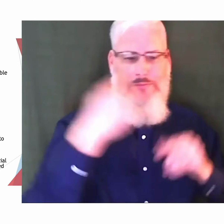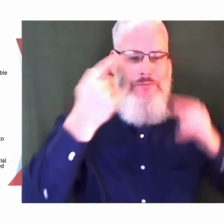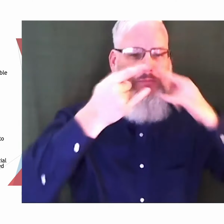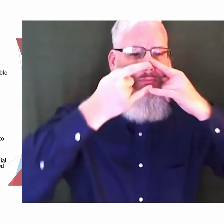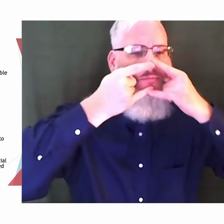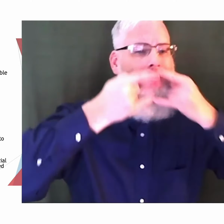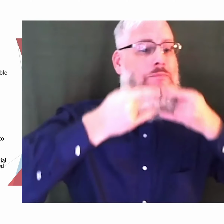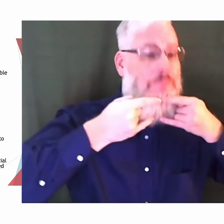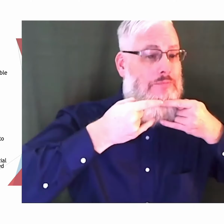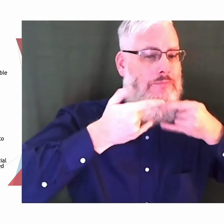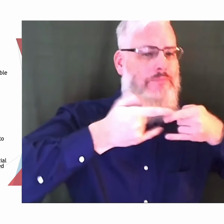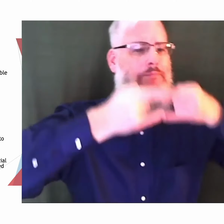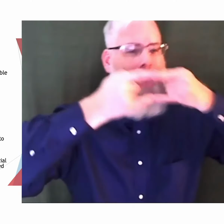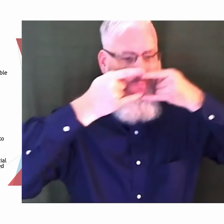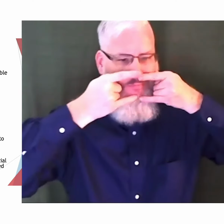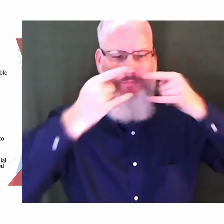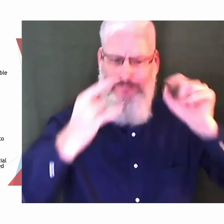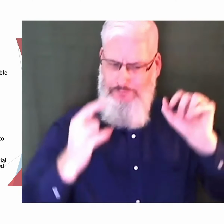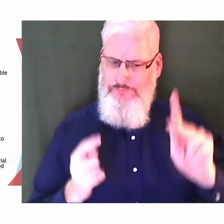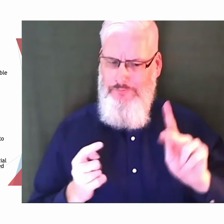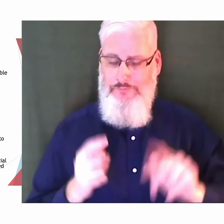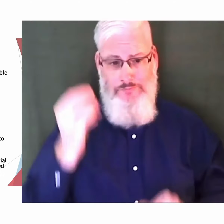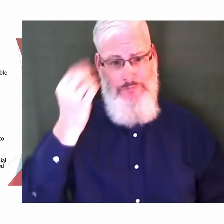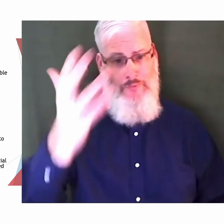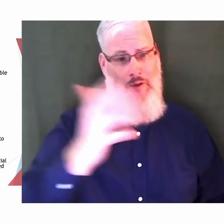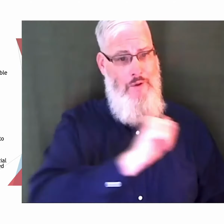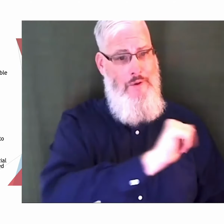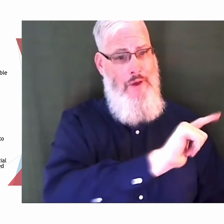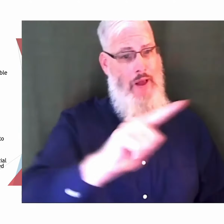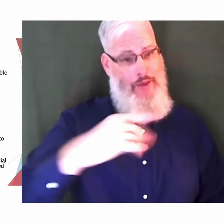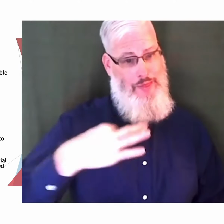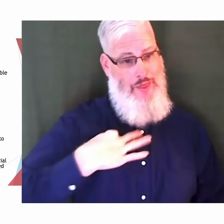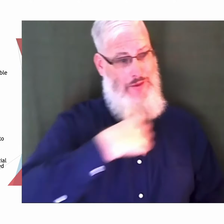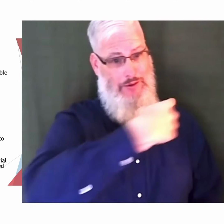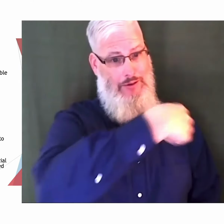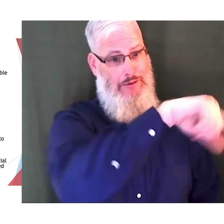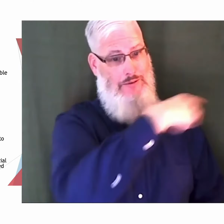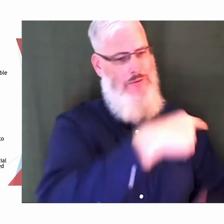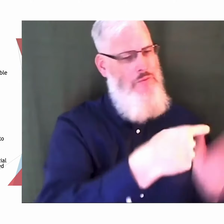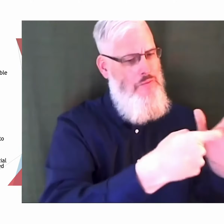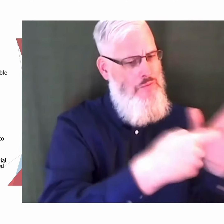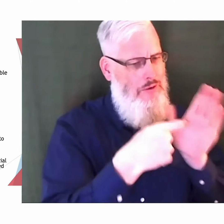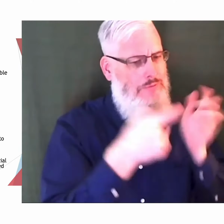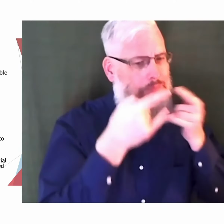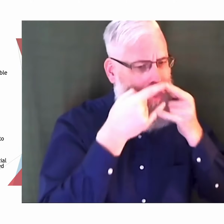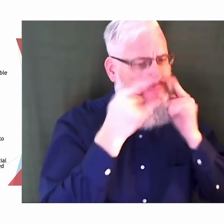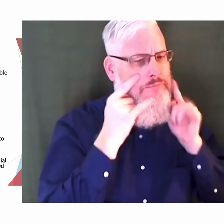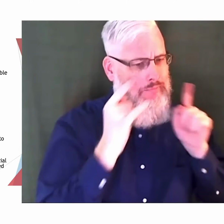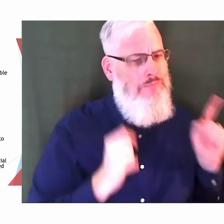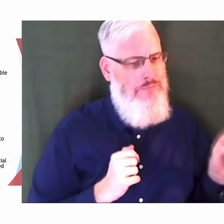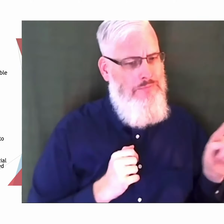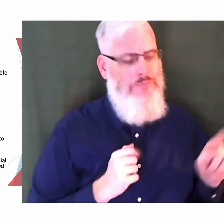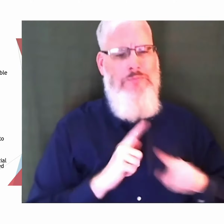Poll workers and election officials are required to wear face coverings. If you choose not to wear one,